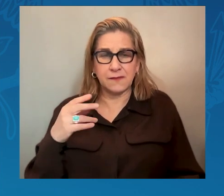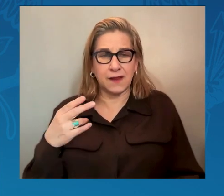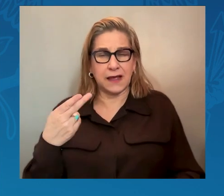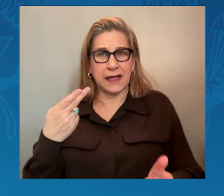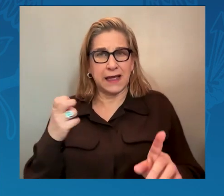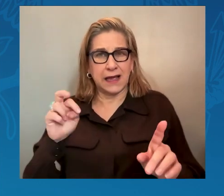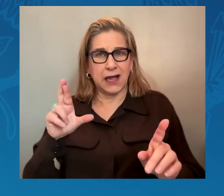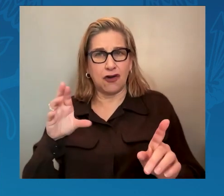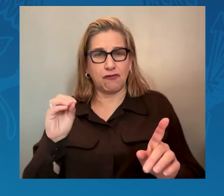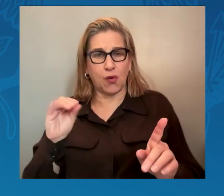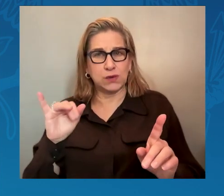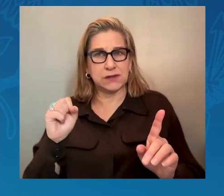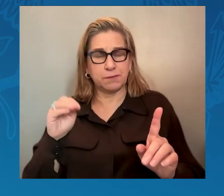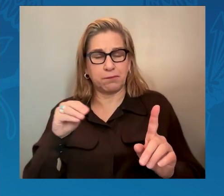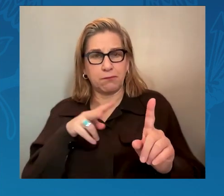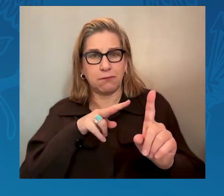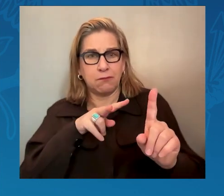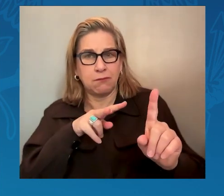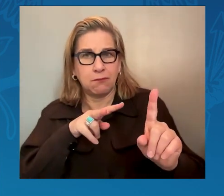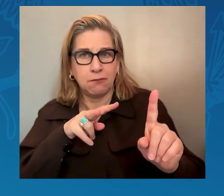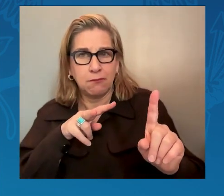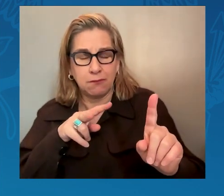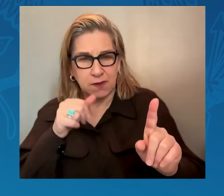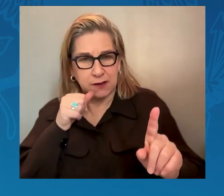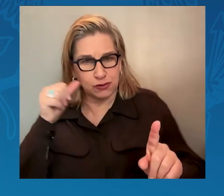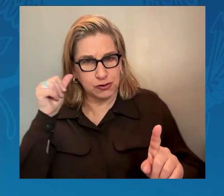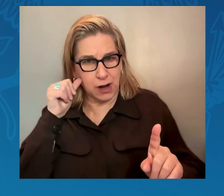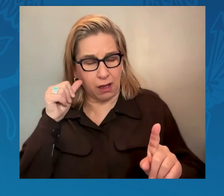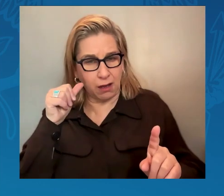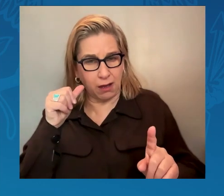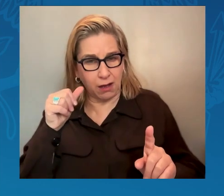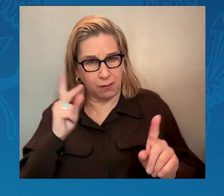and we will see what comes next in terms of the investigation